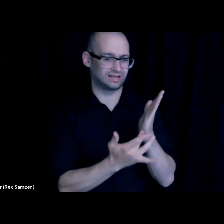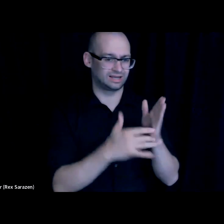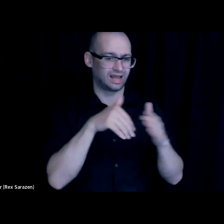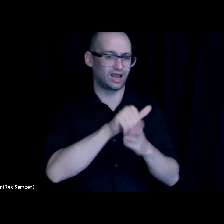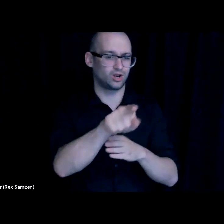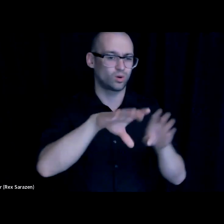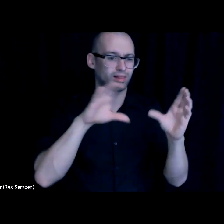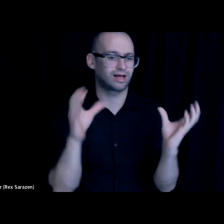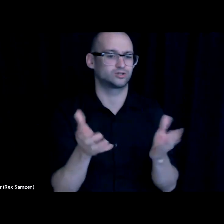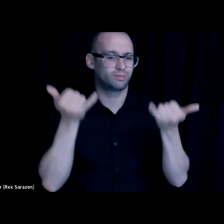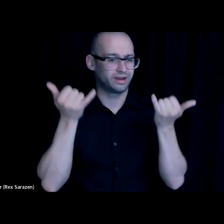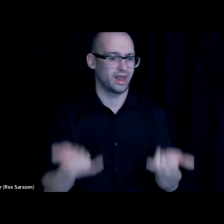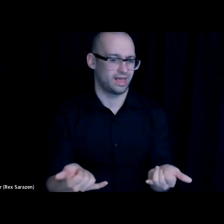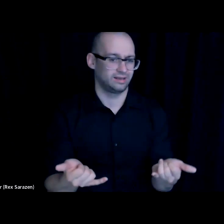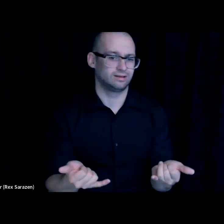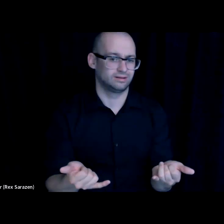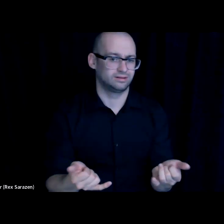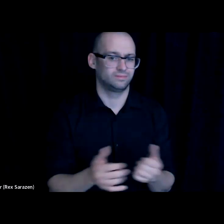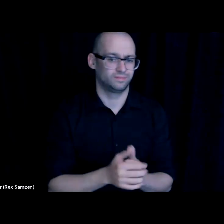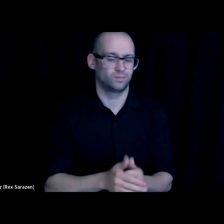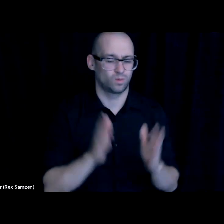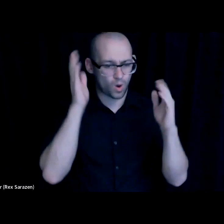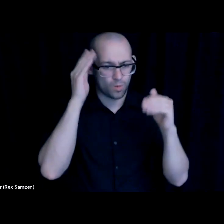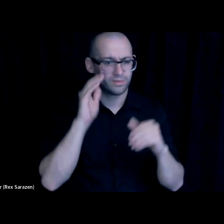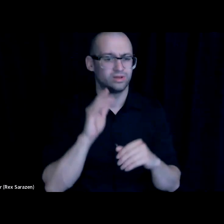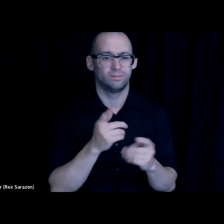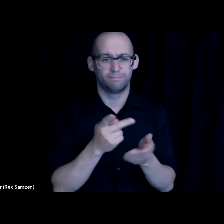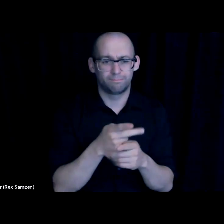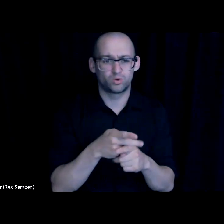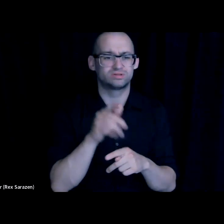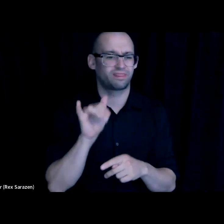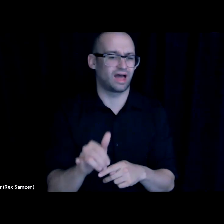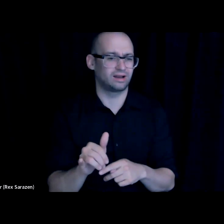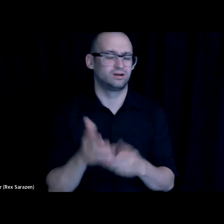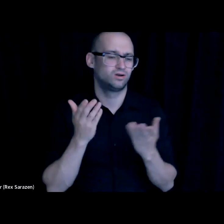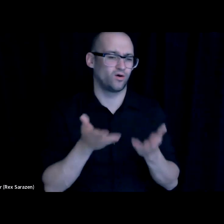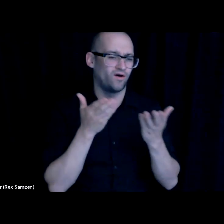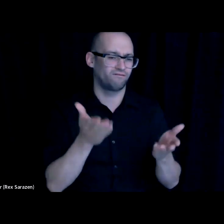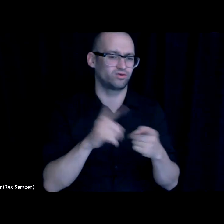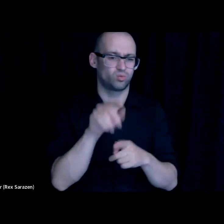that's kind of what we were hoping to produce and offer. All of our educators admins, and